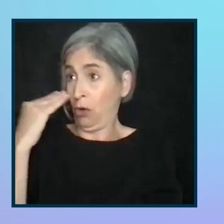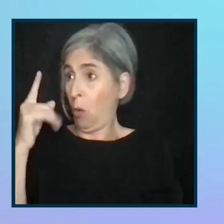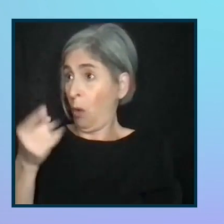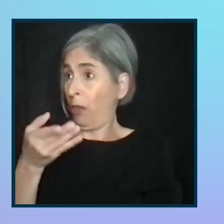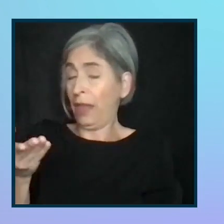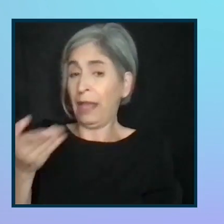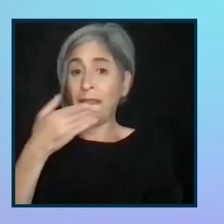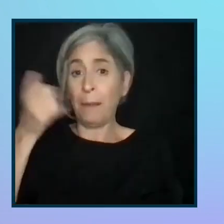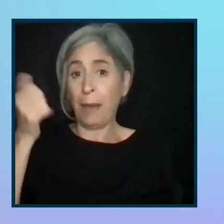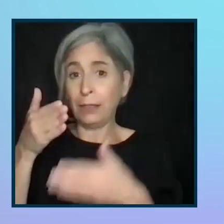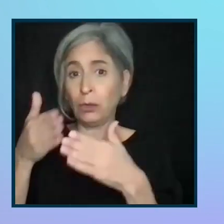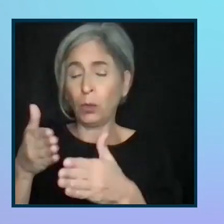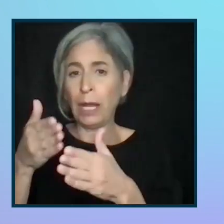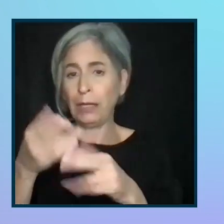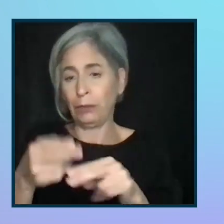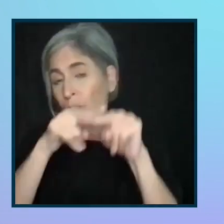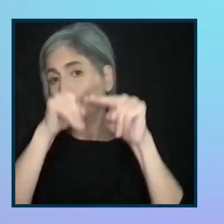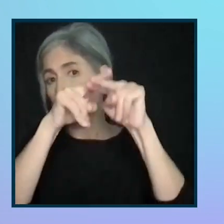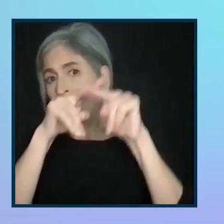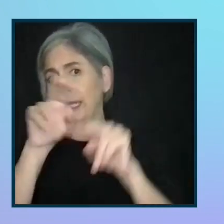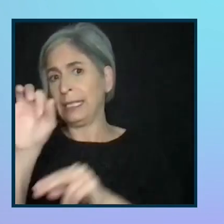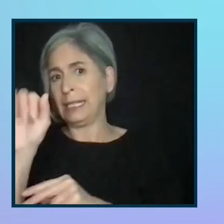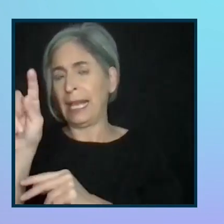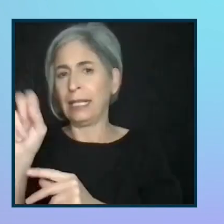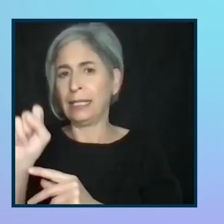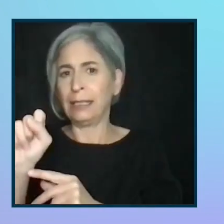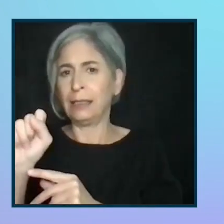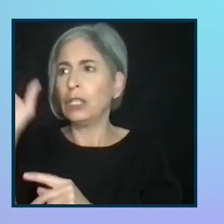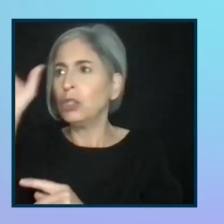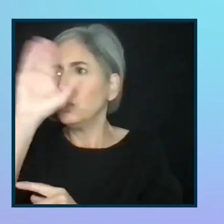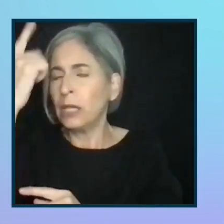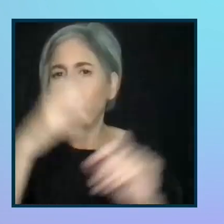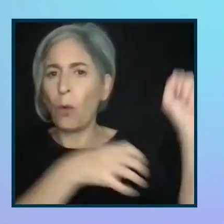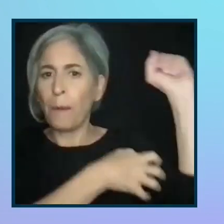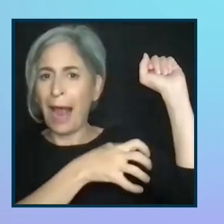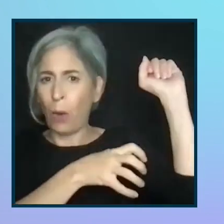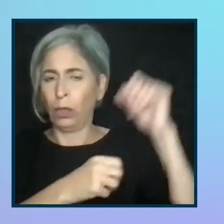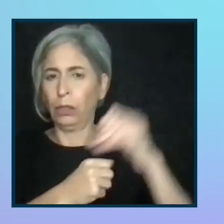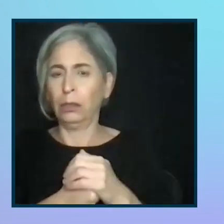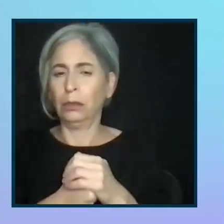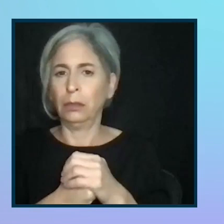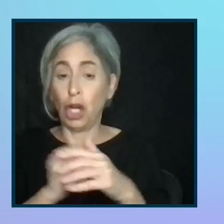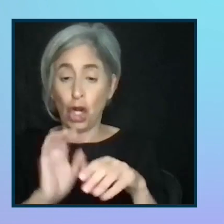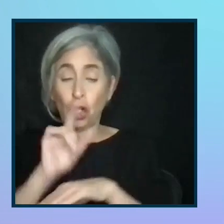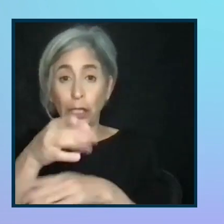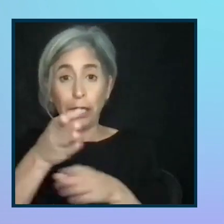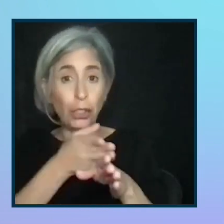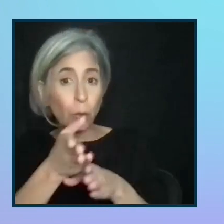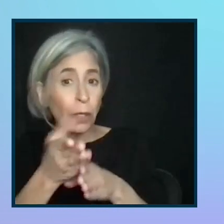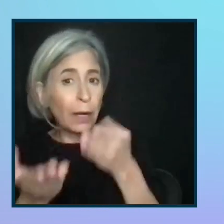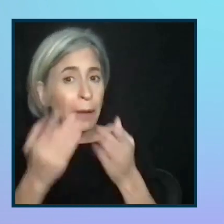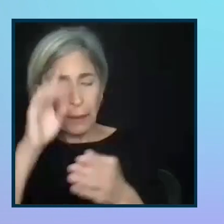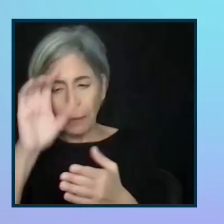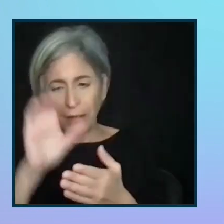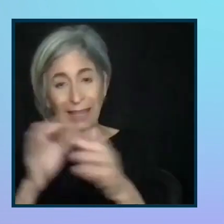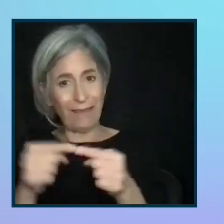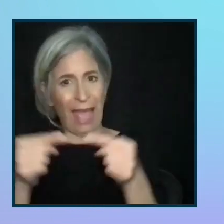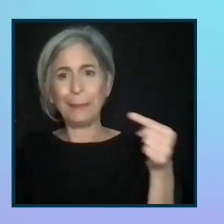one of the best ways to raise your status is to cede power. That early in your career, you might believe the opposite is true,